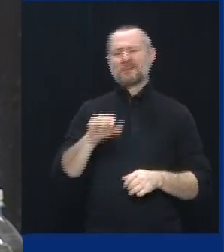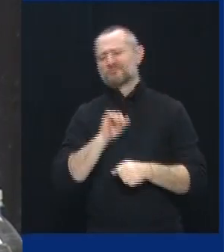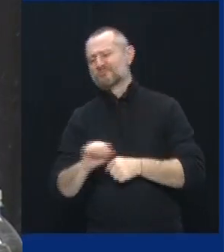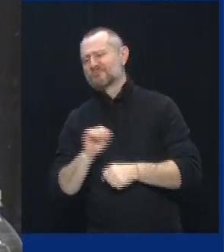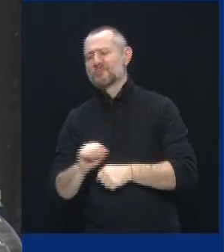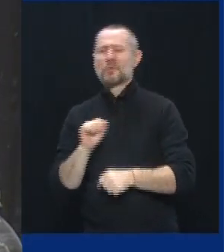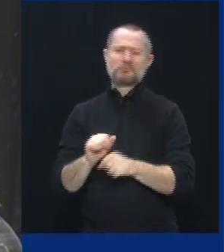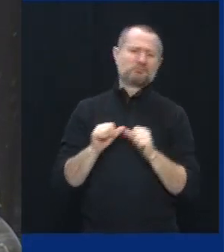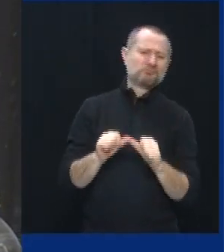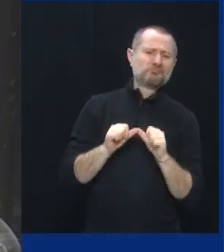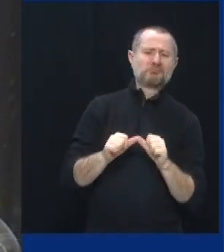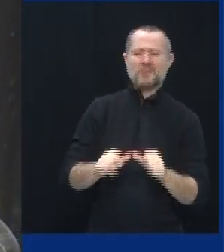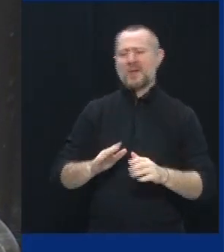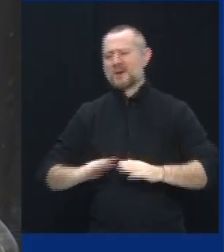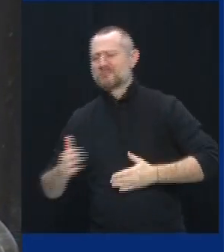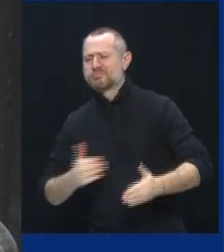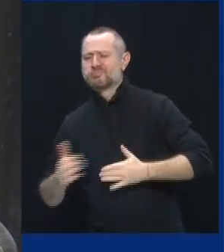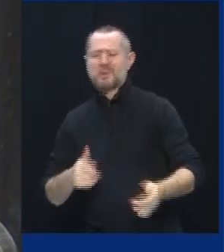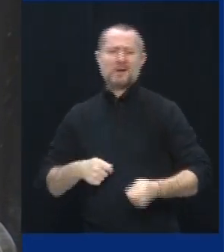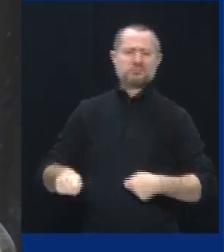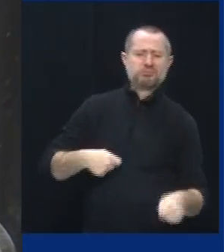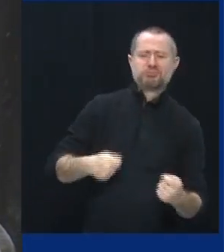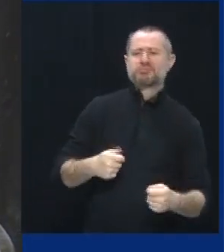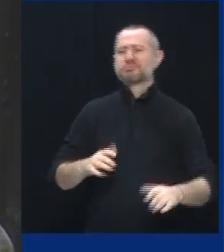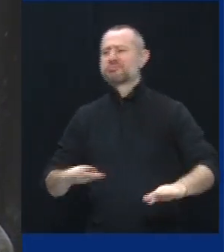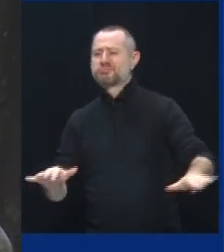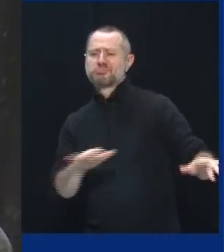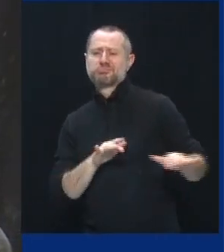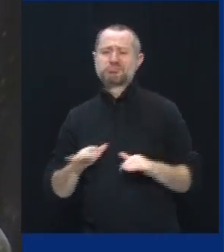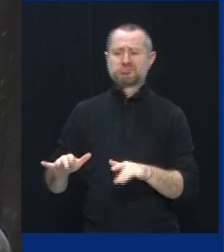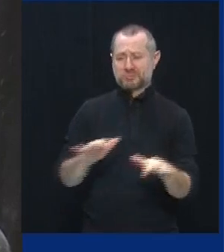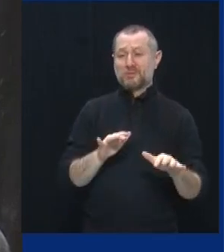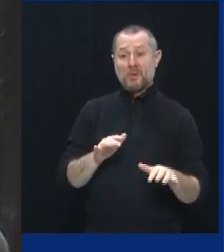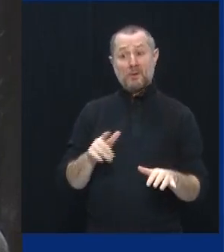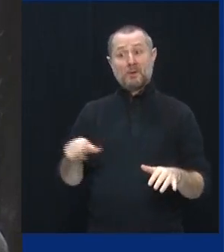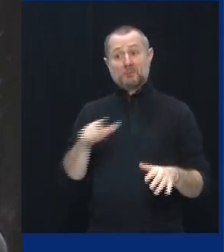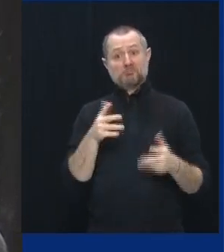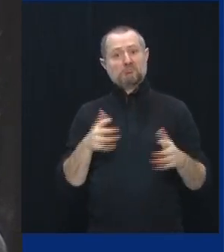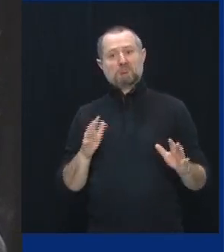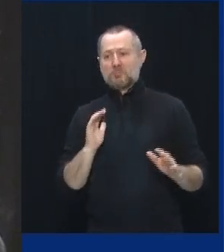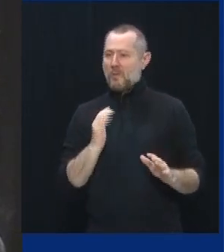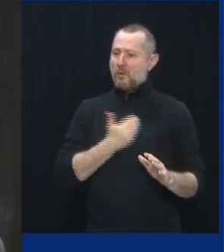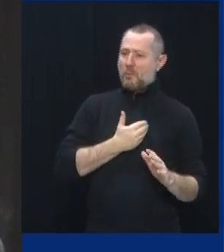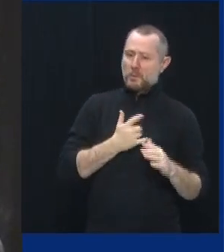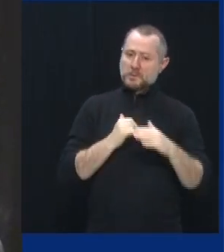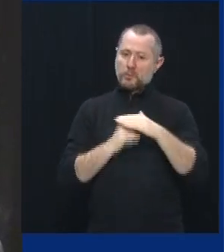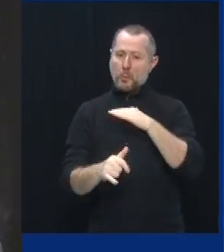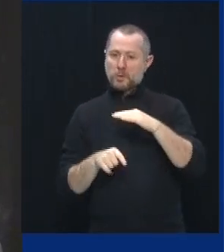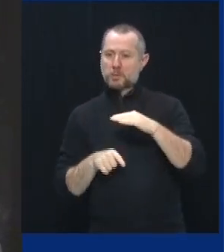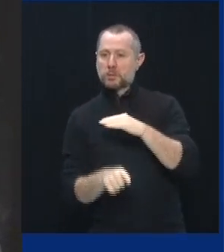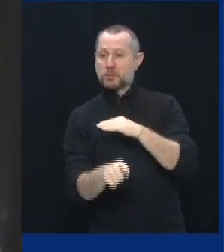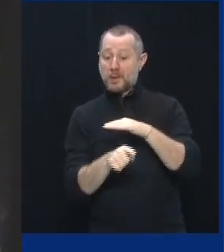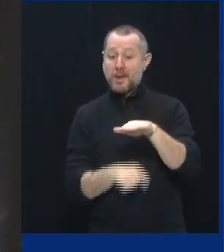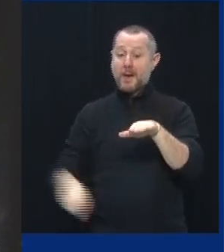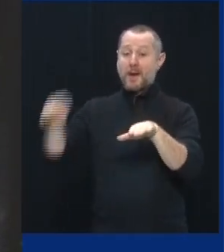THOUSANDS OF MEN AND WOMEN OF THE MTA OUT THERE AND CONTINUE TO BE OUT THERE, GOVERNOR, CLEANING AND CLEARING.